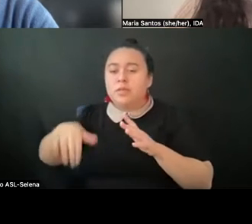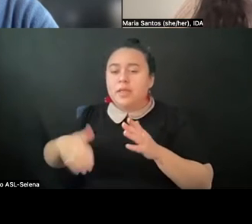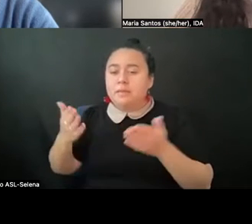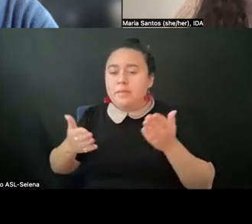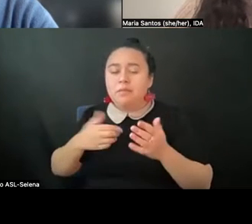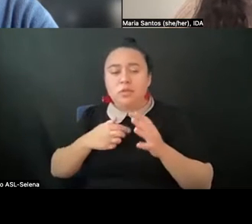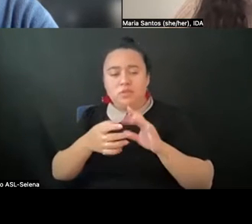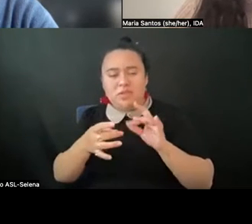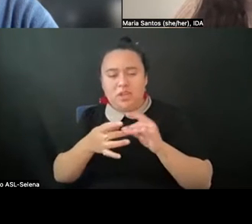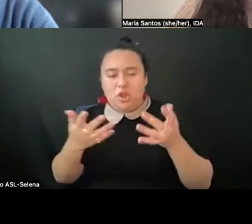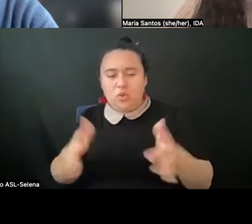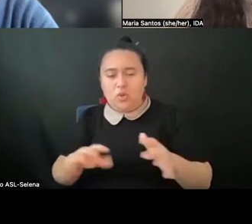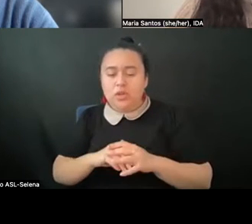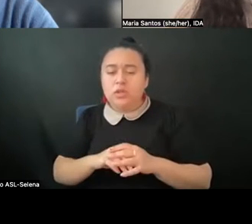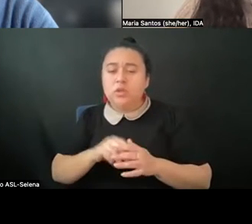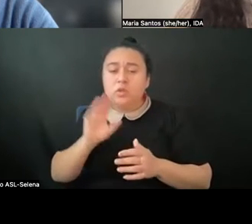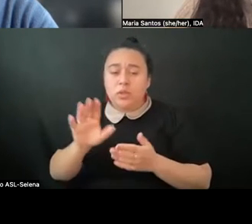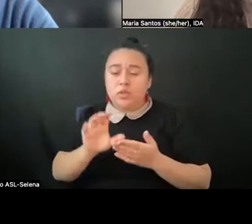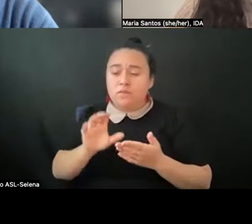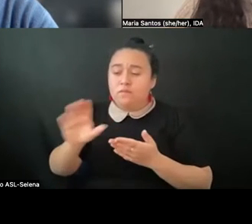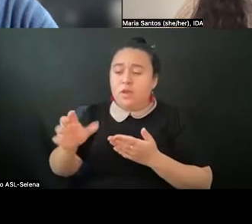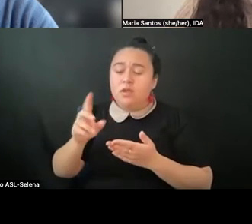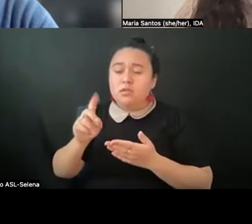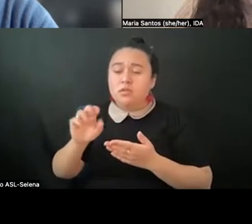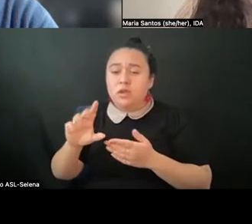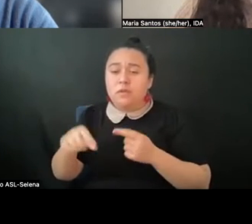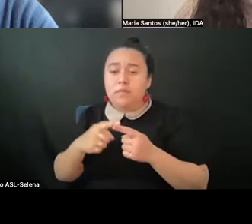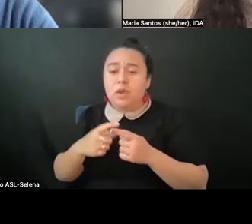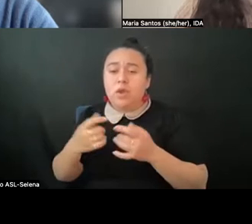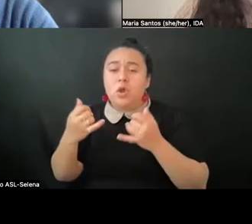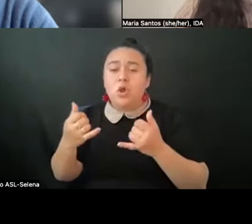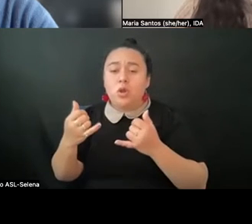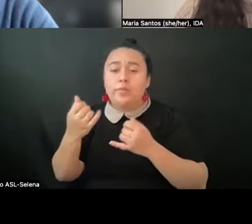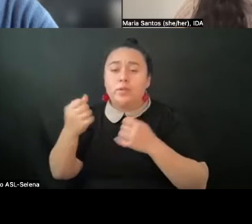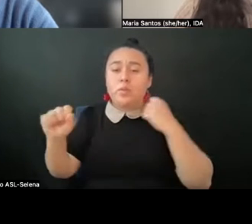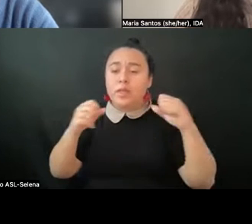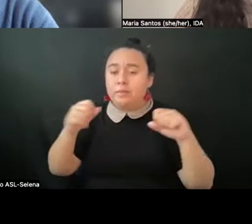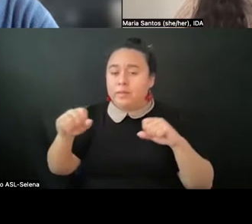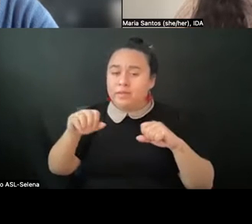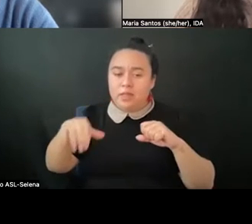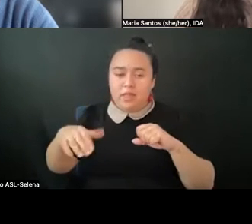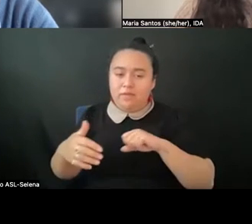Will you fund documentary about the urban rebellions that have not been covered by other